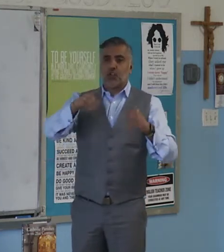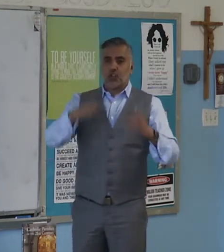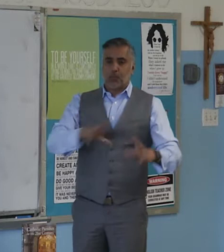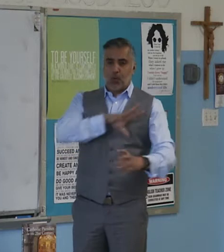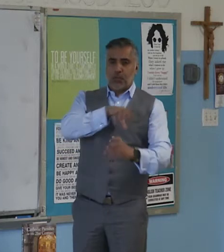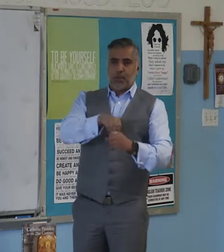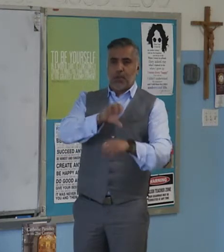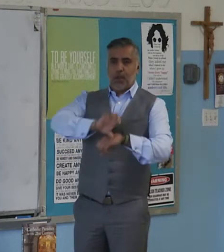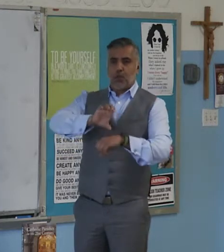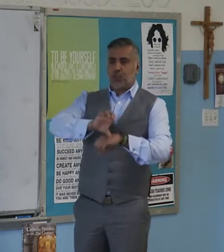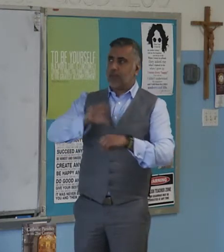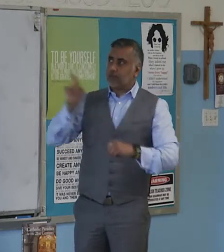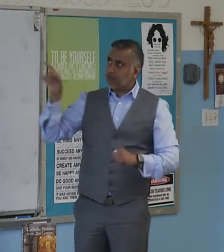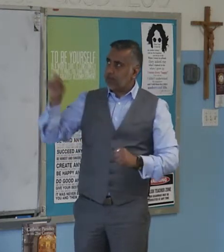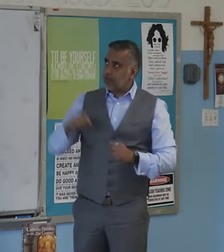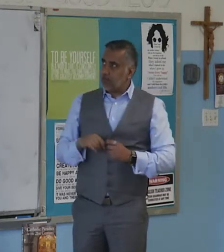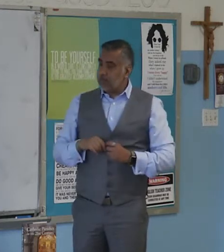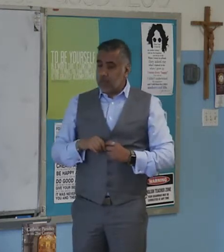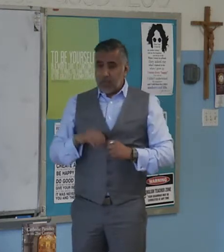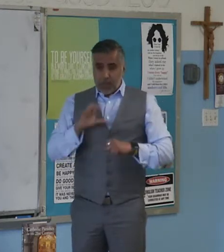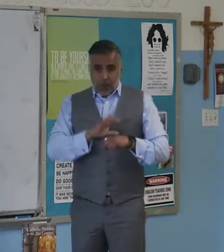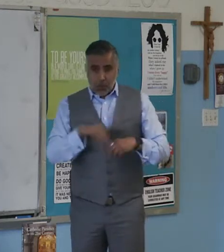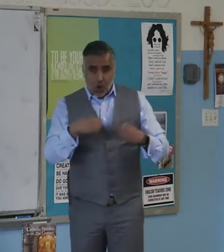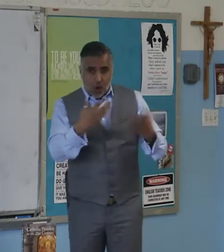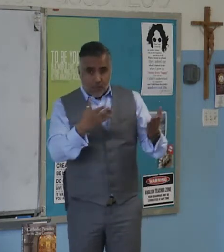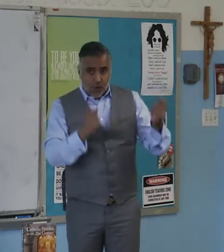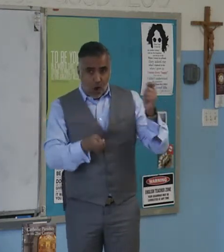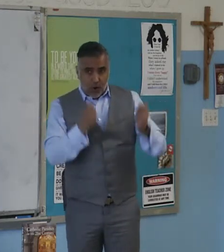here we're asking, you know, "does the parish offer accommodations to include